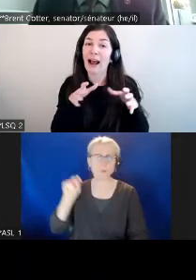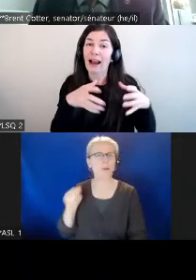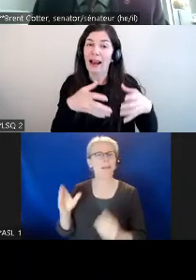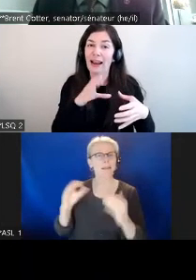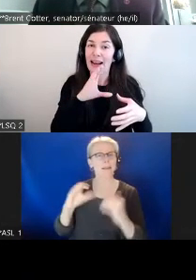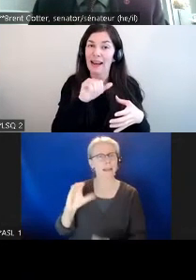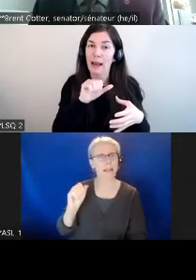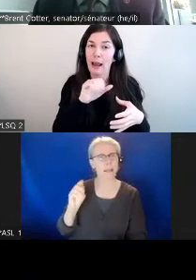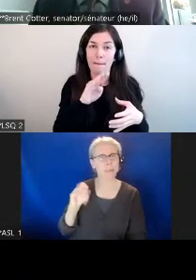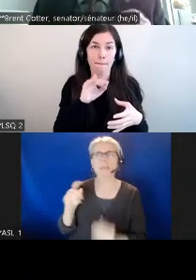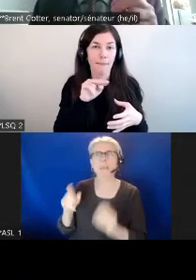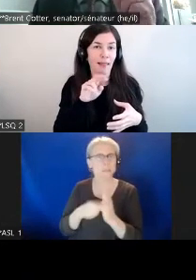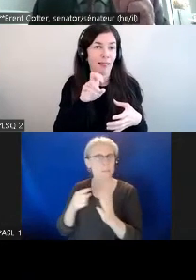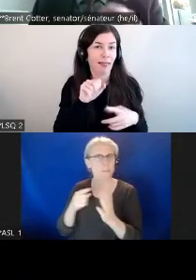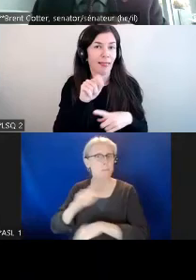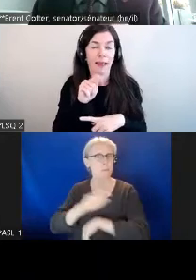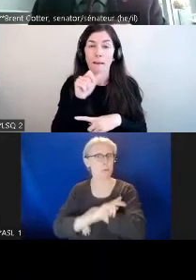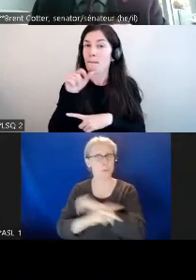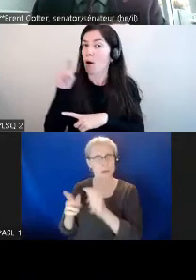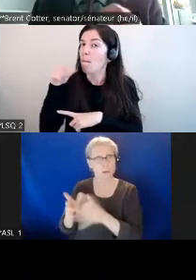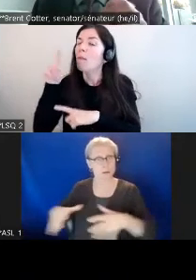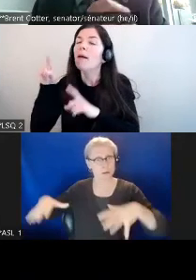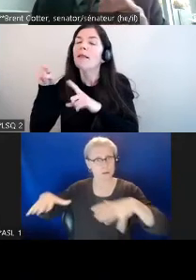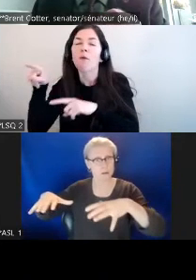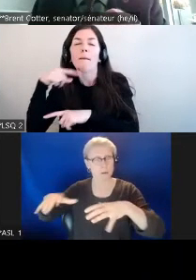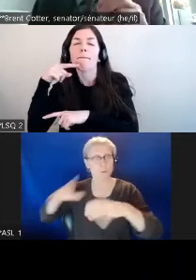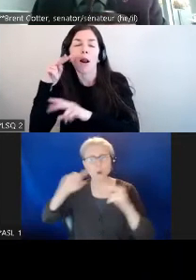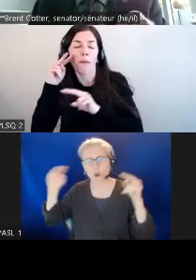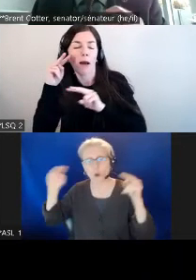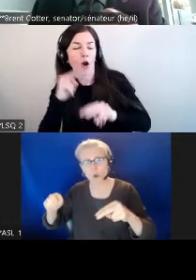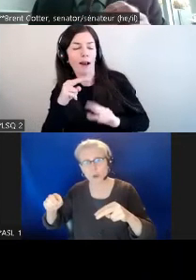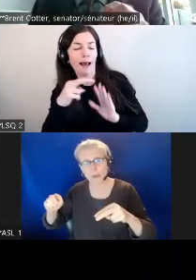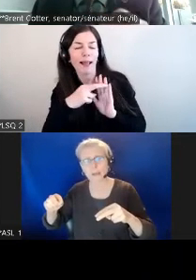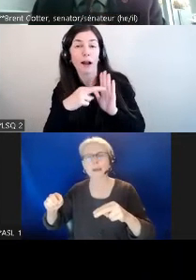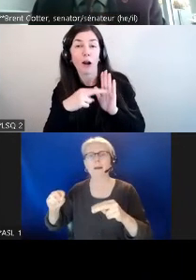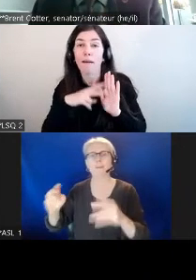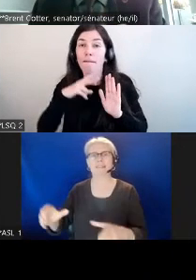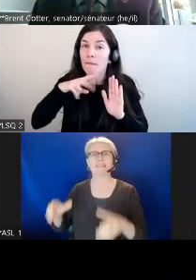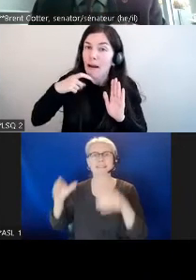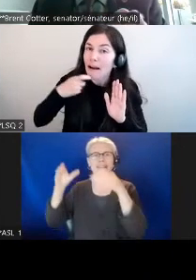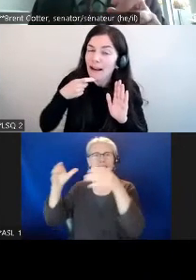A LOOK AT THE REGULATIONS BUT THE CABINET AND LARGELY UNDER THE CONTROL OF THE MINISTER,